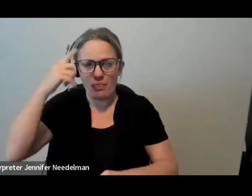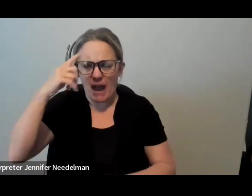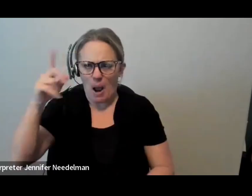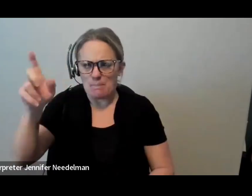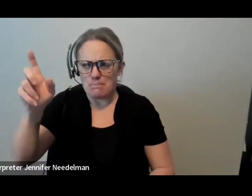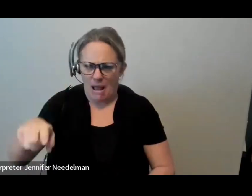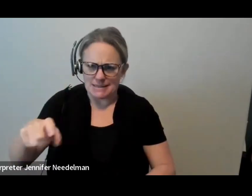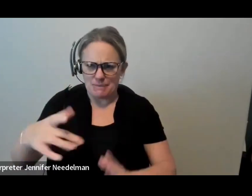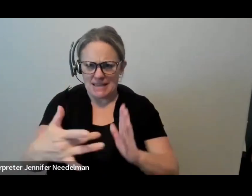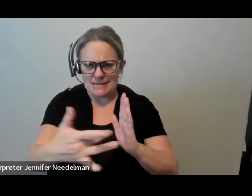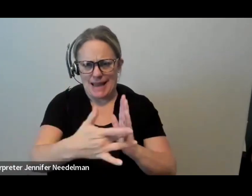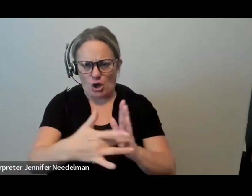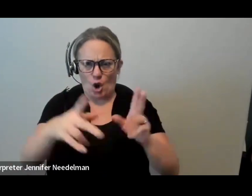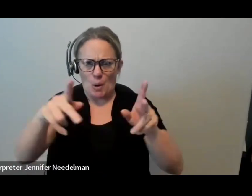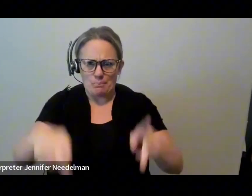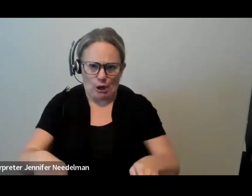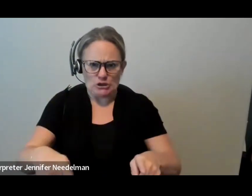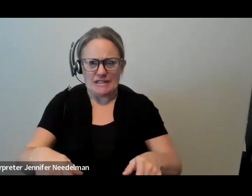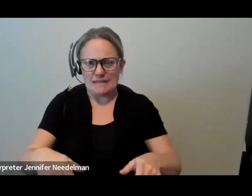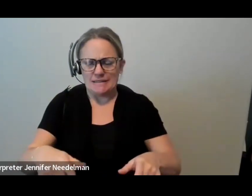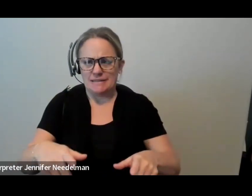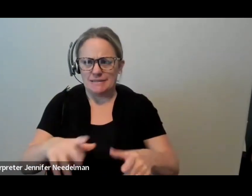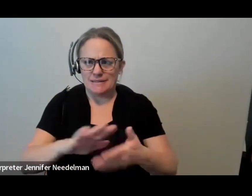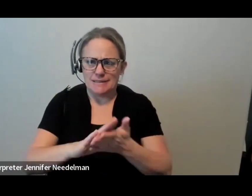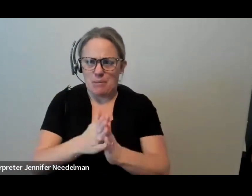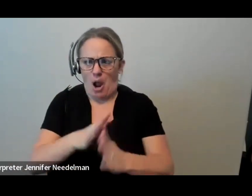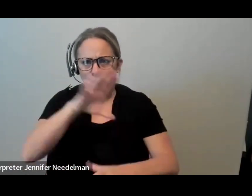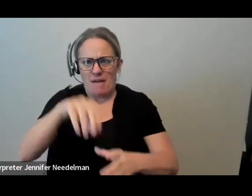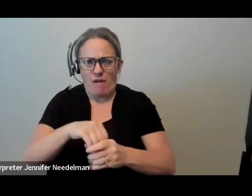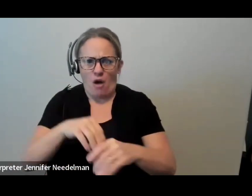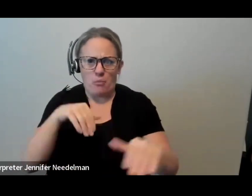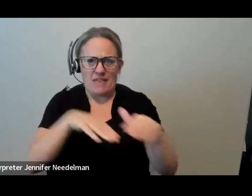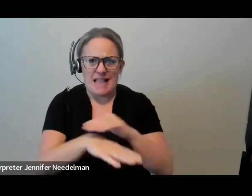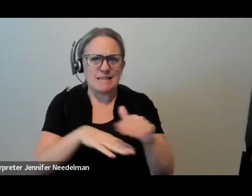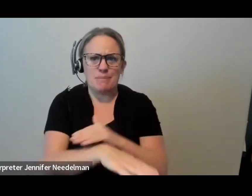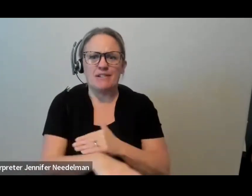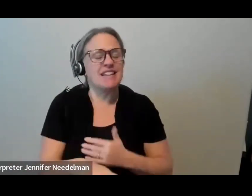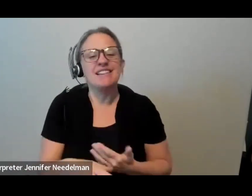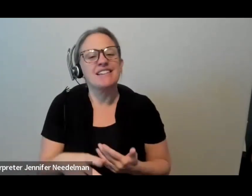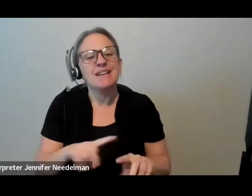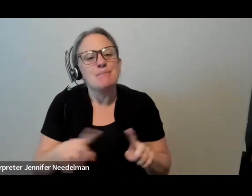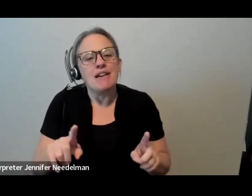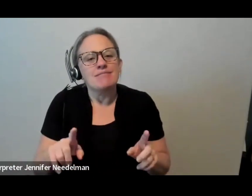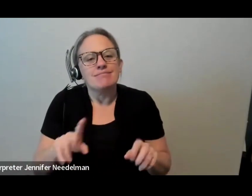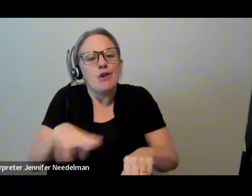to be technical to be in accessibility, but it's deeply human. So just start with where people